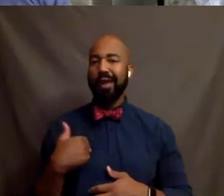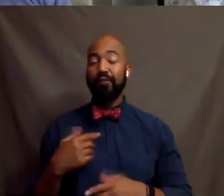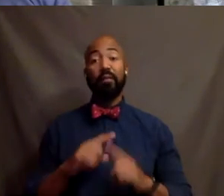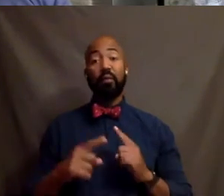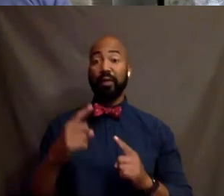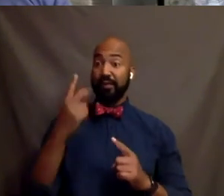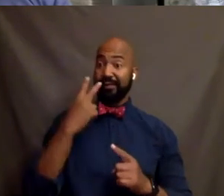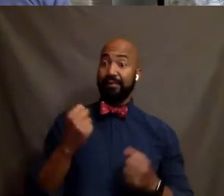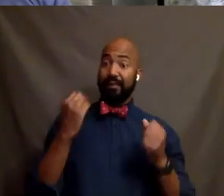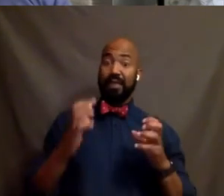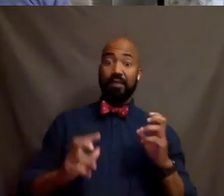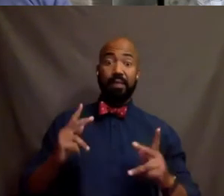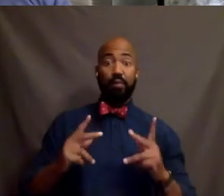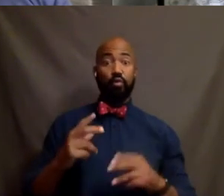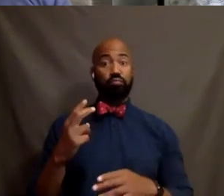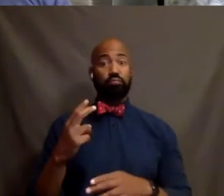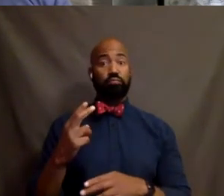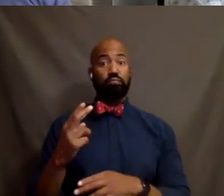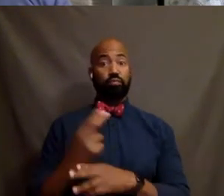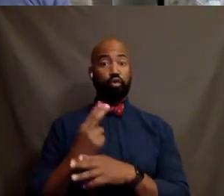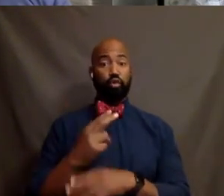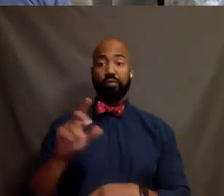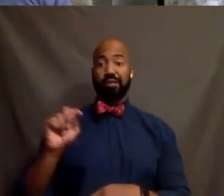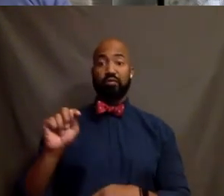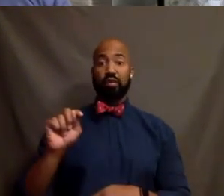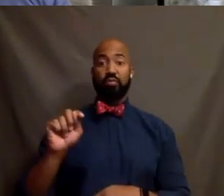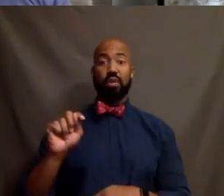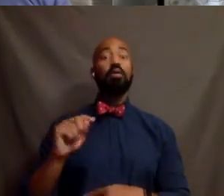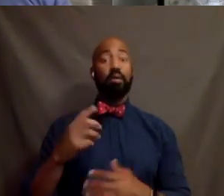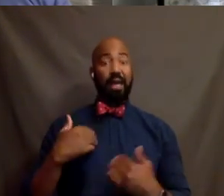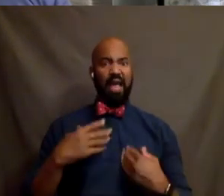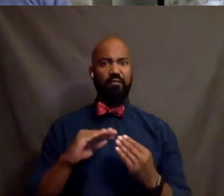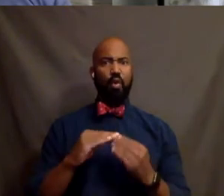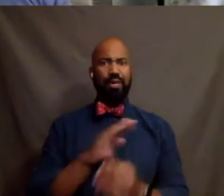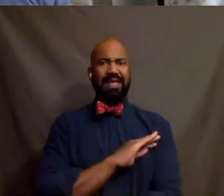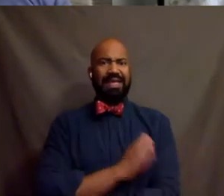and have had more energy. So I know that's not about chronic pain but we've definitely seen that folks that have chronic pain